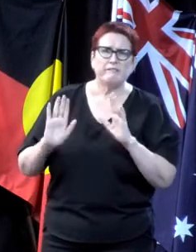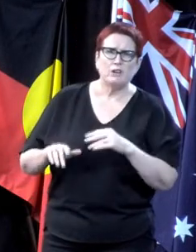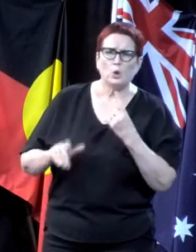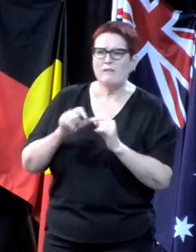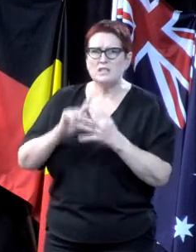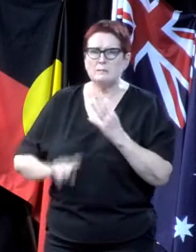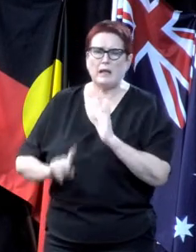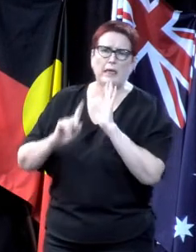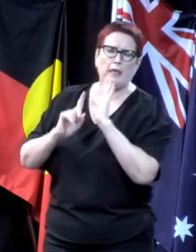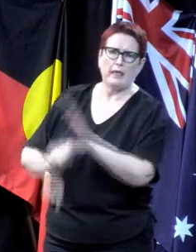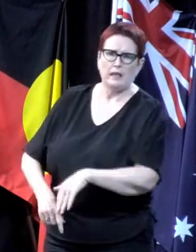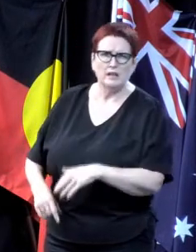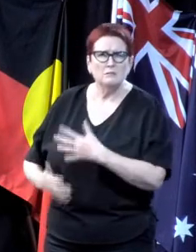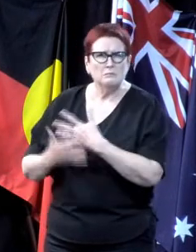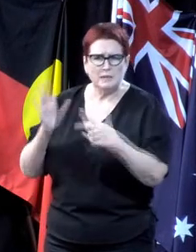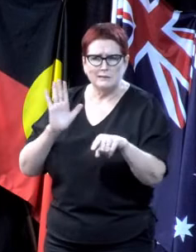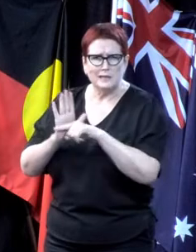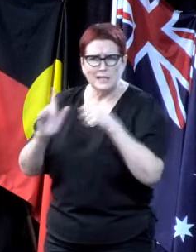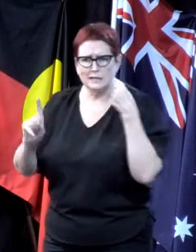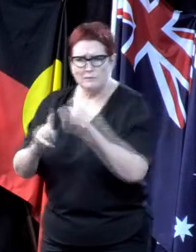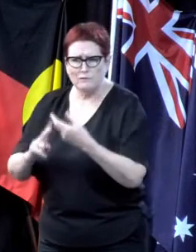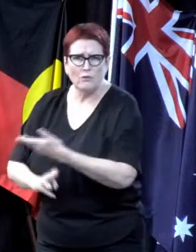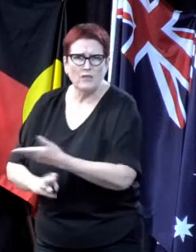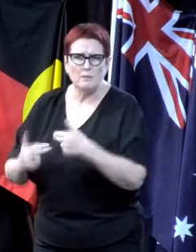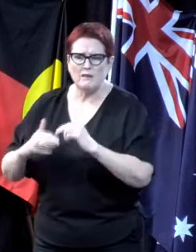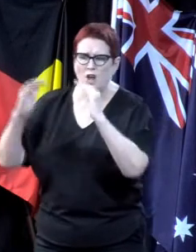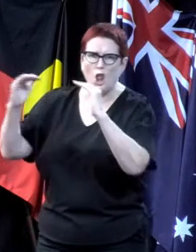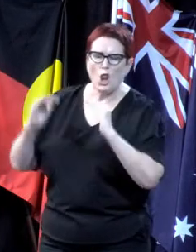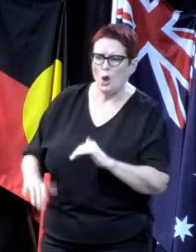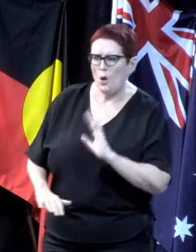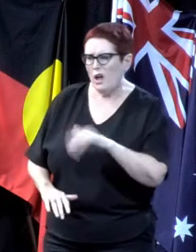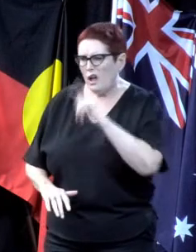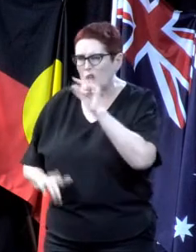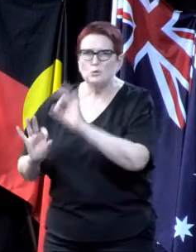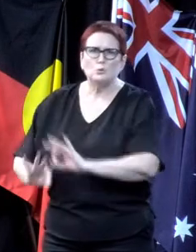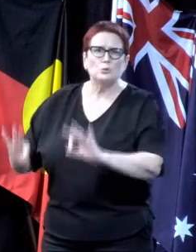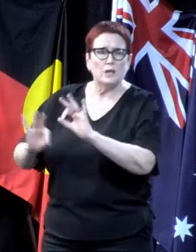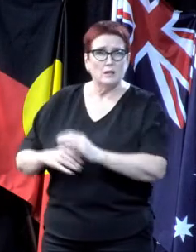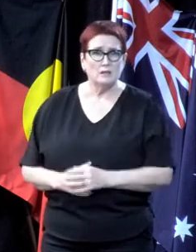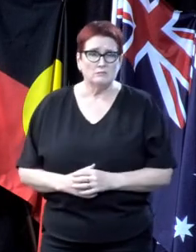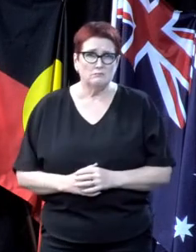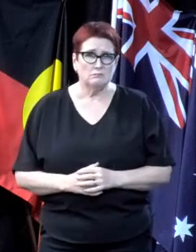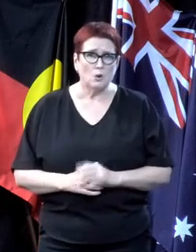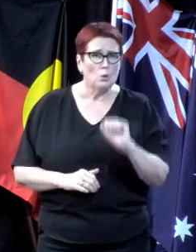having low expectations of people with disabilities. Do you each have an observation in respect of the importance of having high